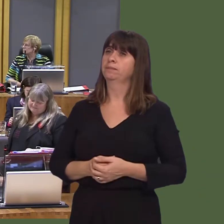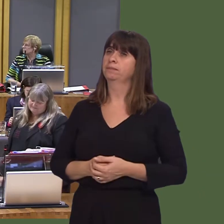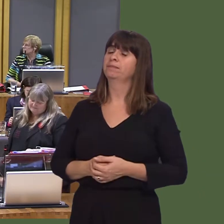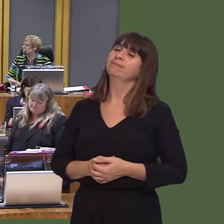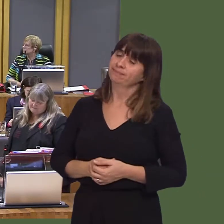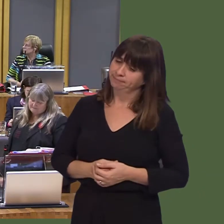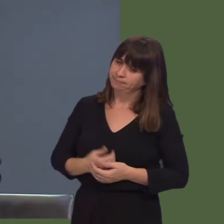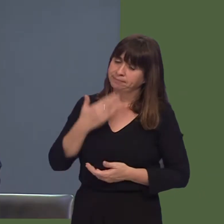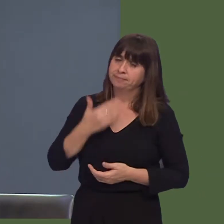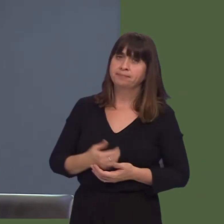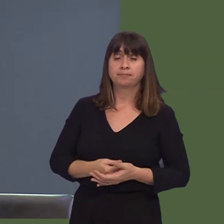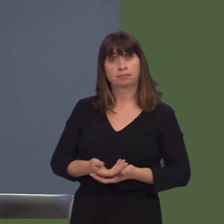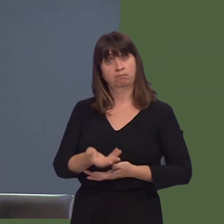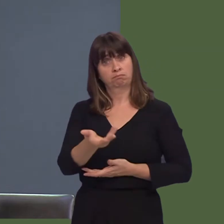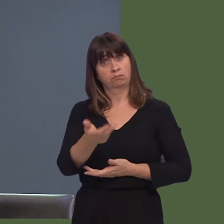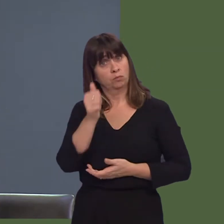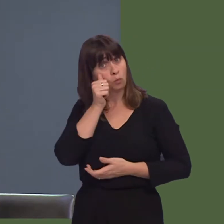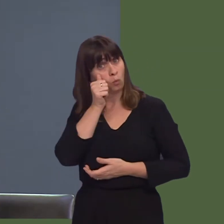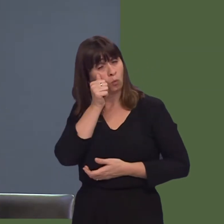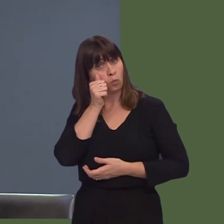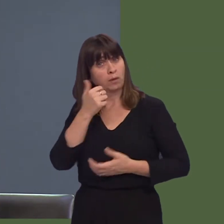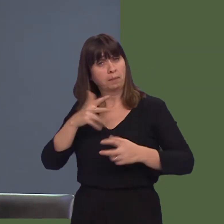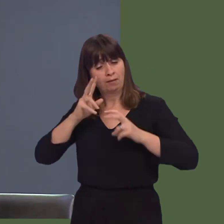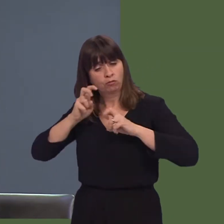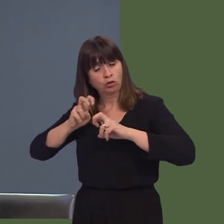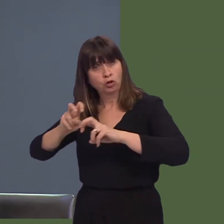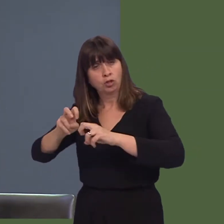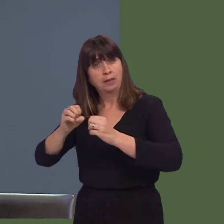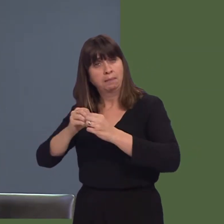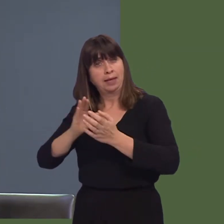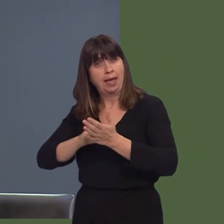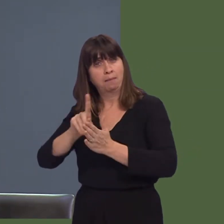Is the leader of the house aware that a study published in the BMJ last week showed that